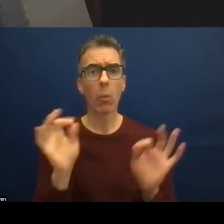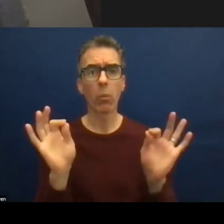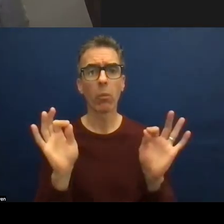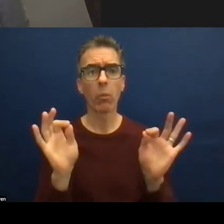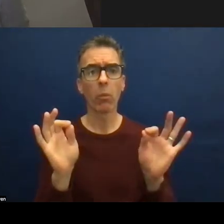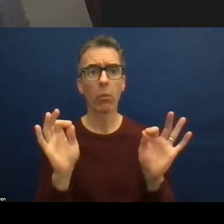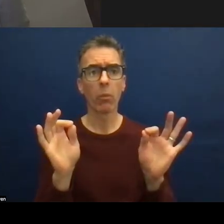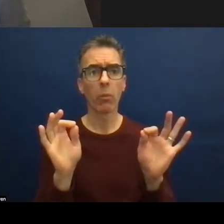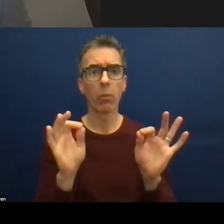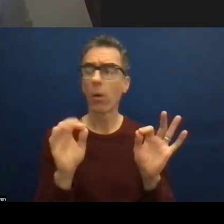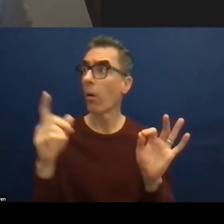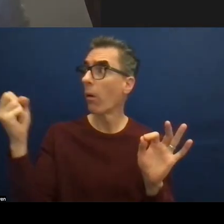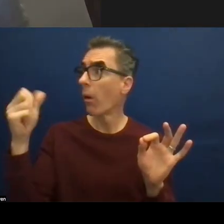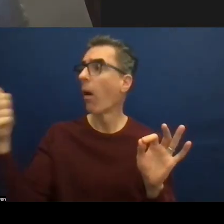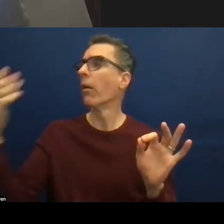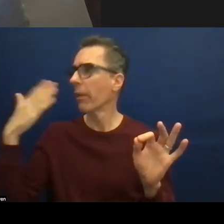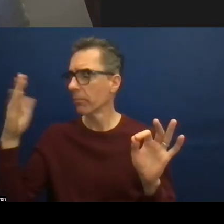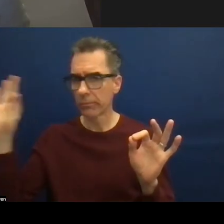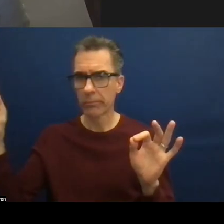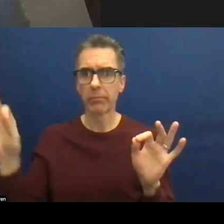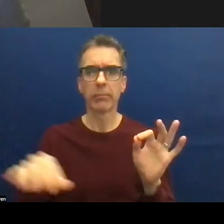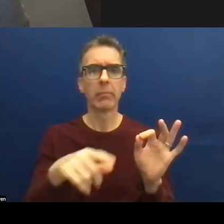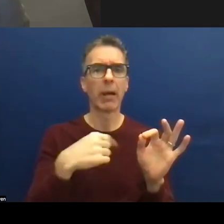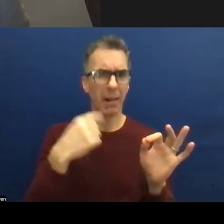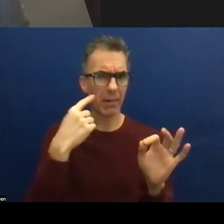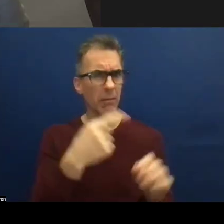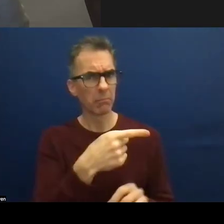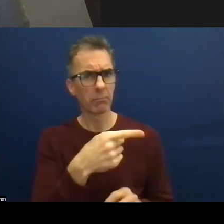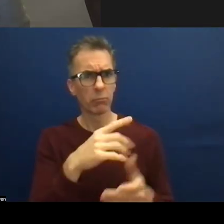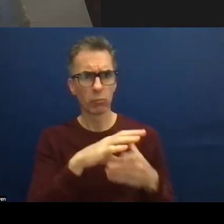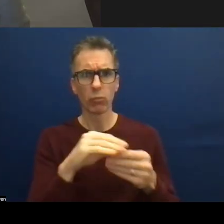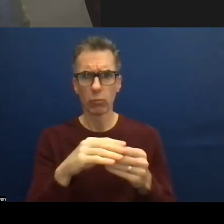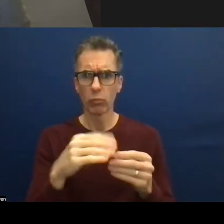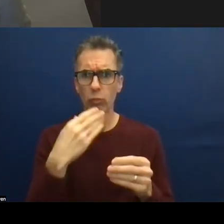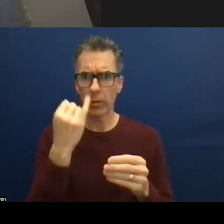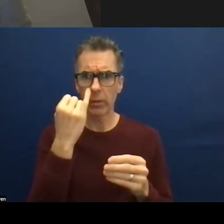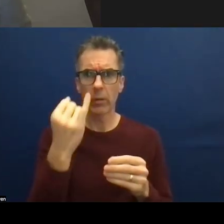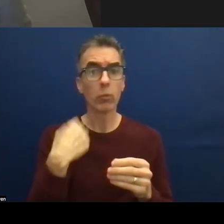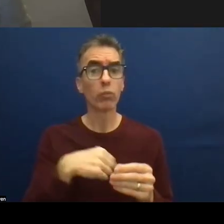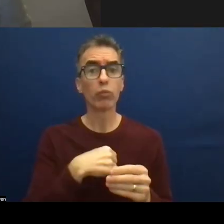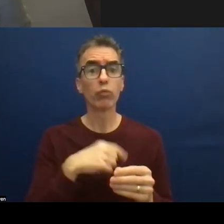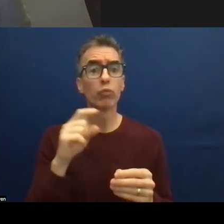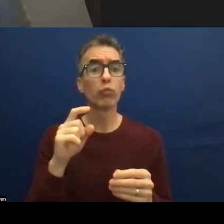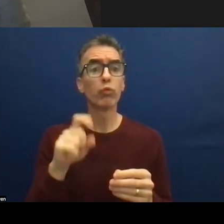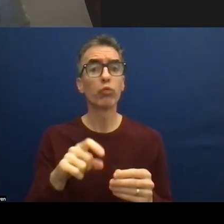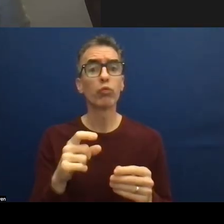I am, yeah, thanks. It would be great at some point to talk in more detail about that